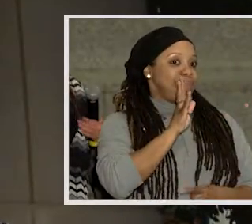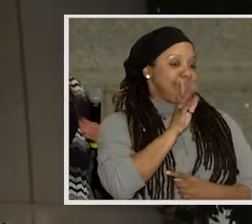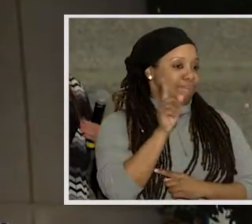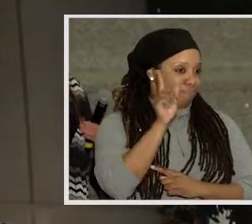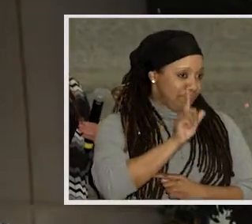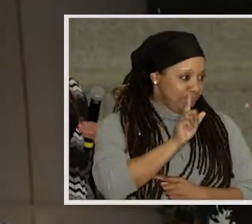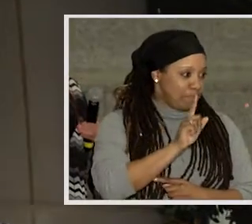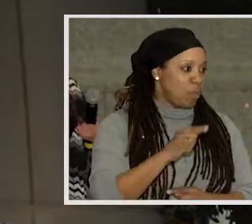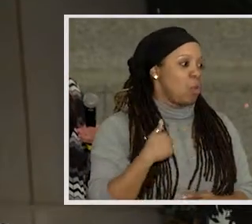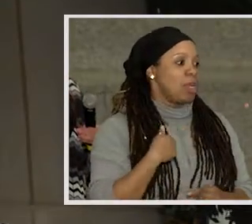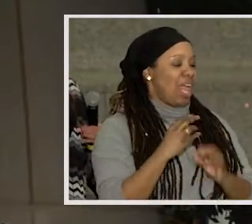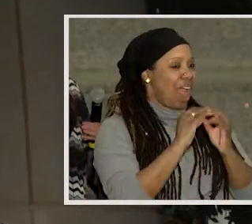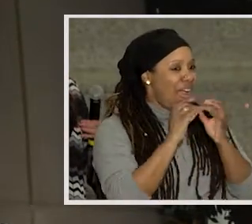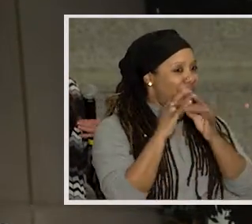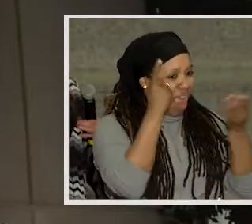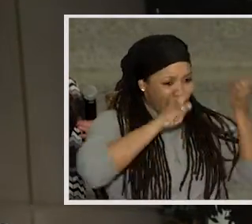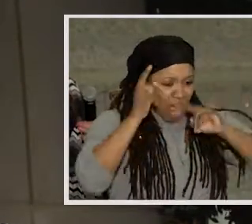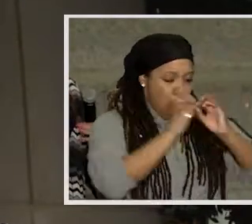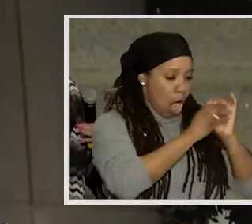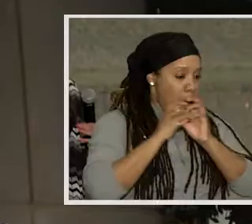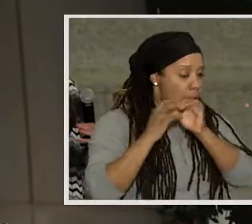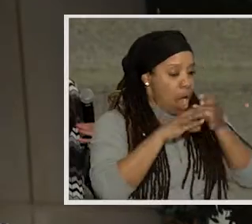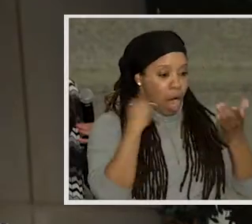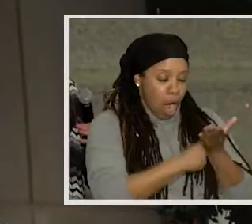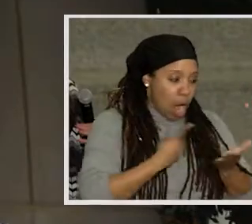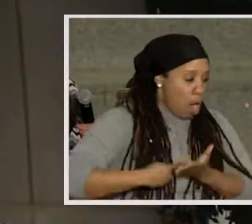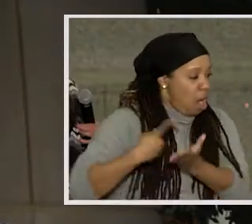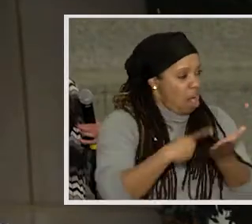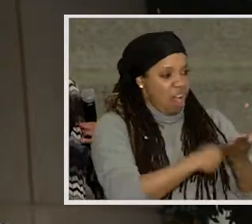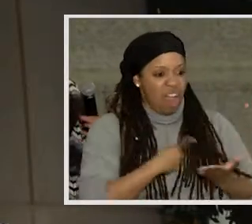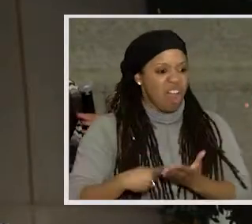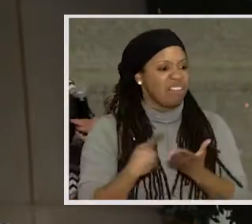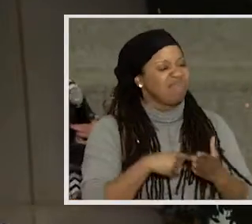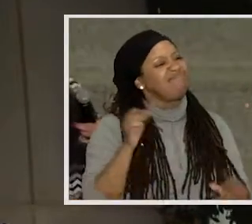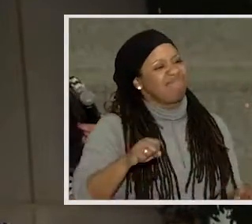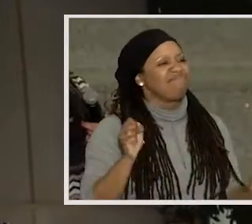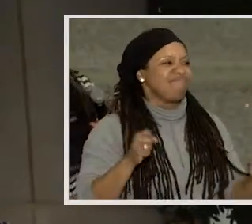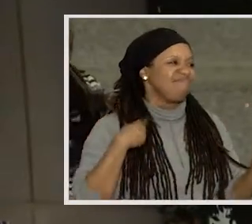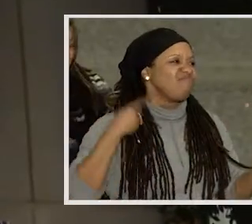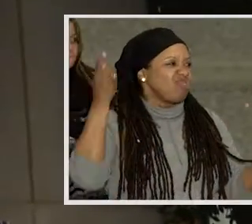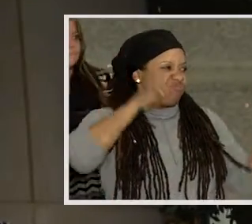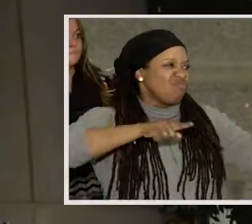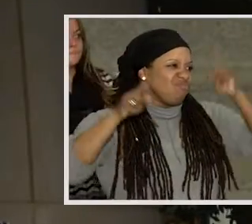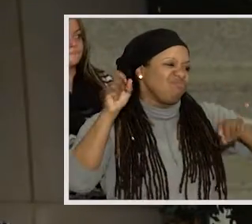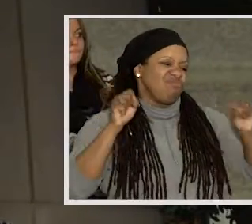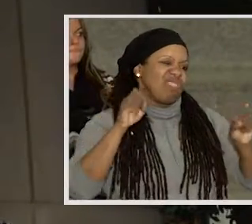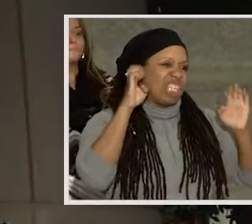AS A TEACHER, PARTICULARLY WHEN WE WERE NOW IN OUR FIFTH YEAR WITHOUT A CONTRACT, AND THE DISTRICT HAS JUST BEEN DRAGGING